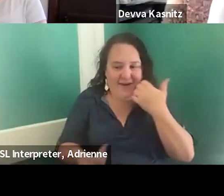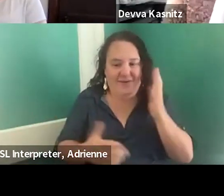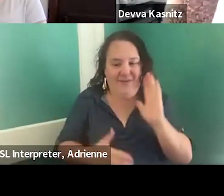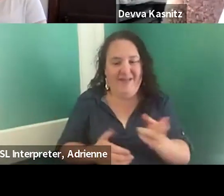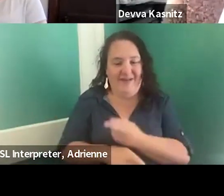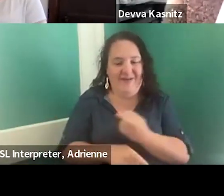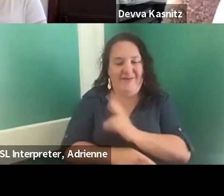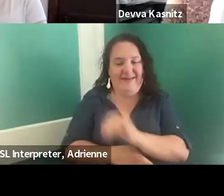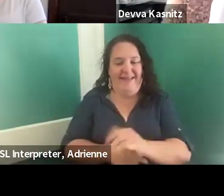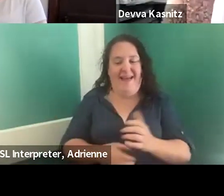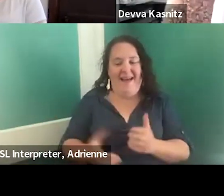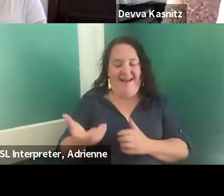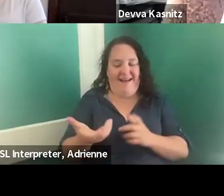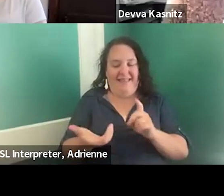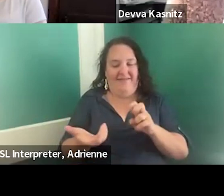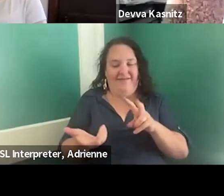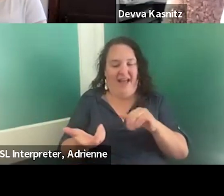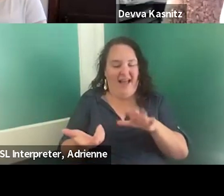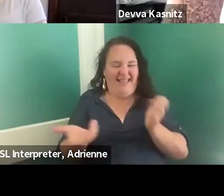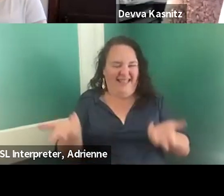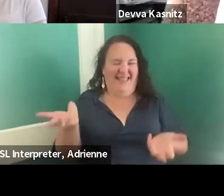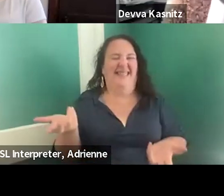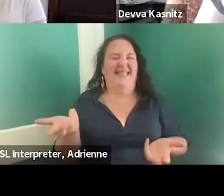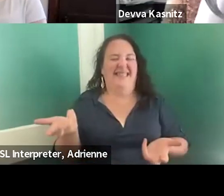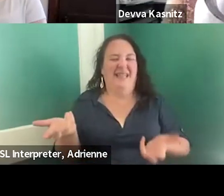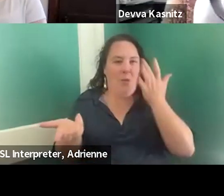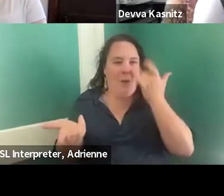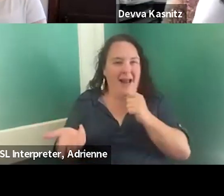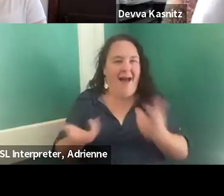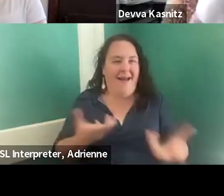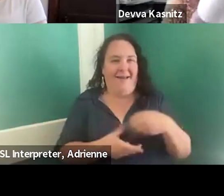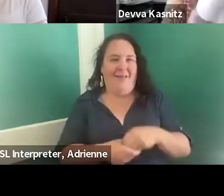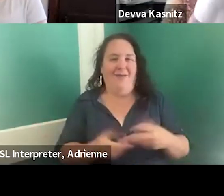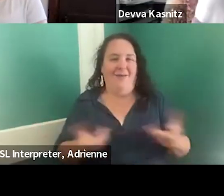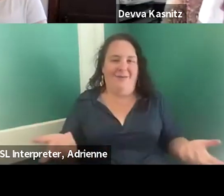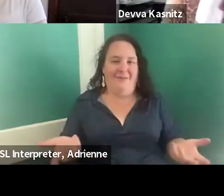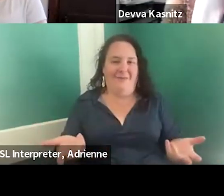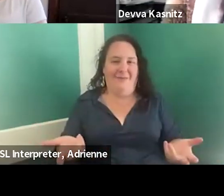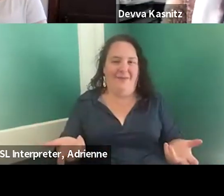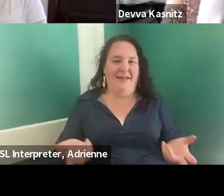it cuts both ways there, but it's just bad product design.